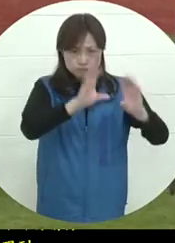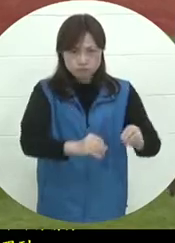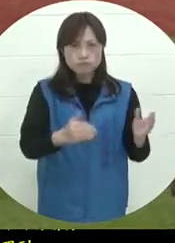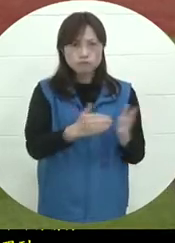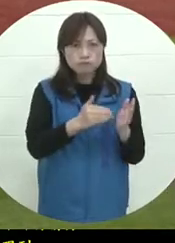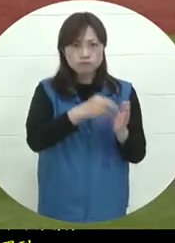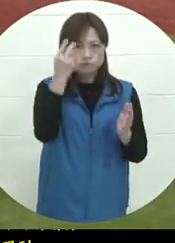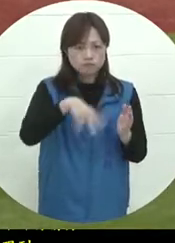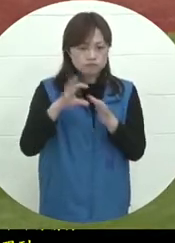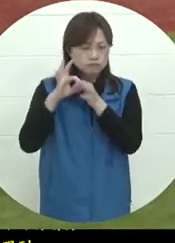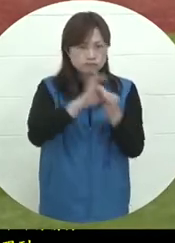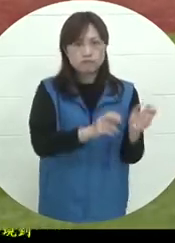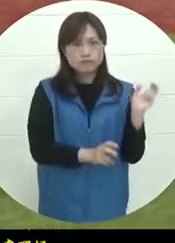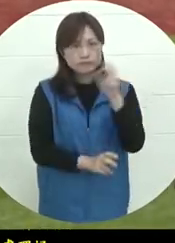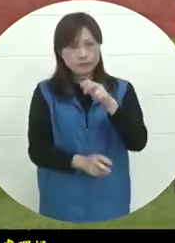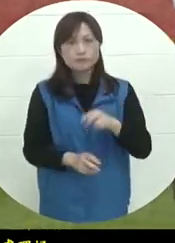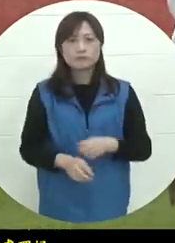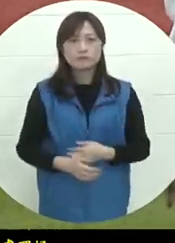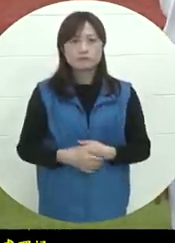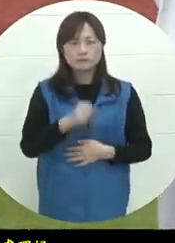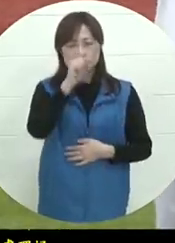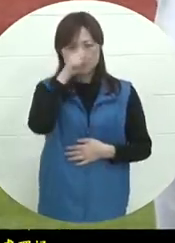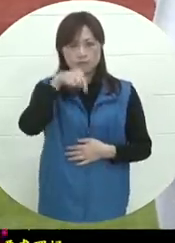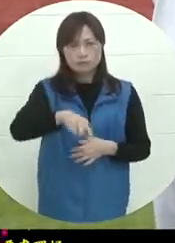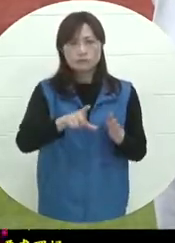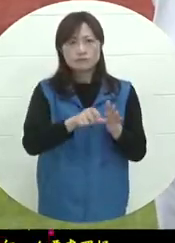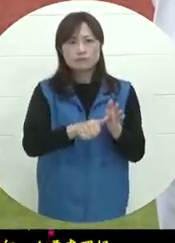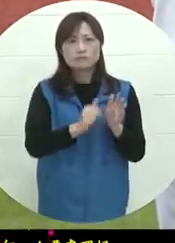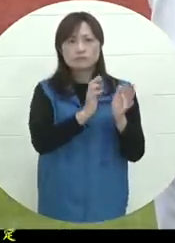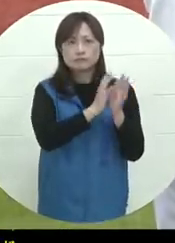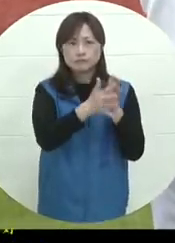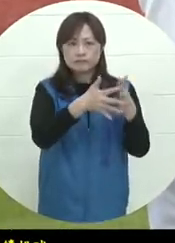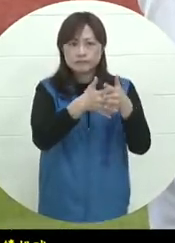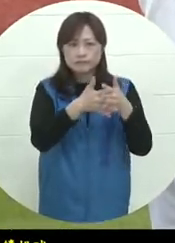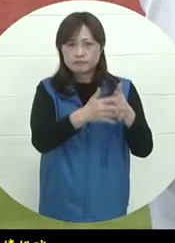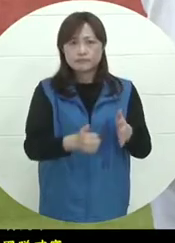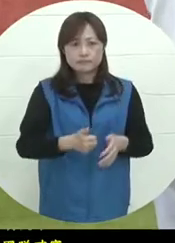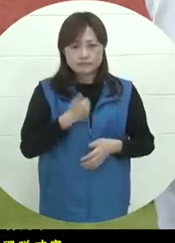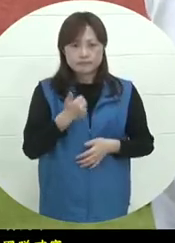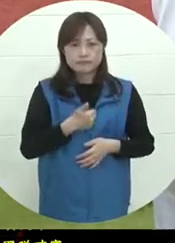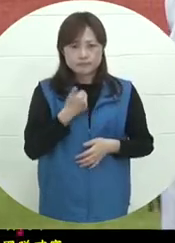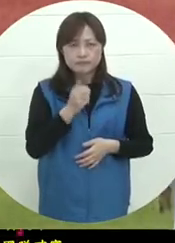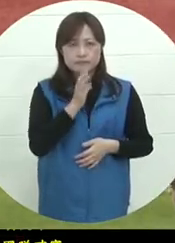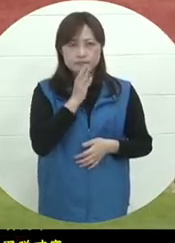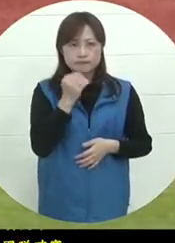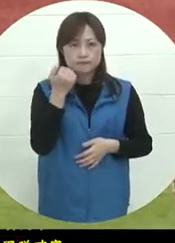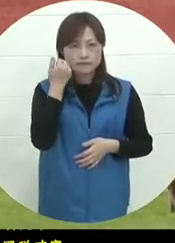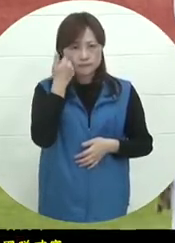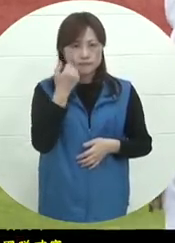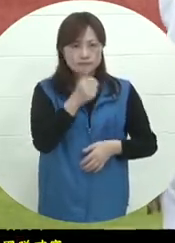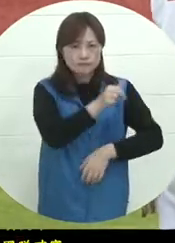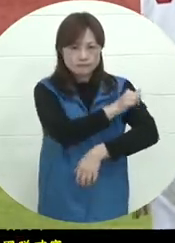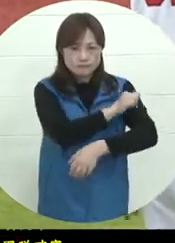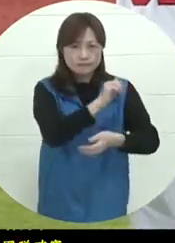So at this time, the American team confirmed that they had some medical equipment on the sidelines that could assist. They had to take care of